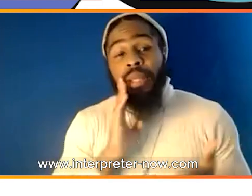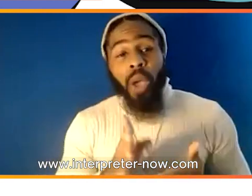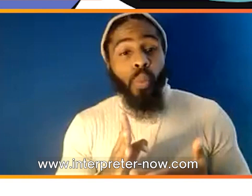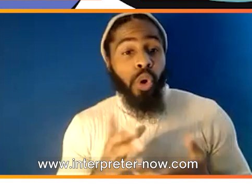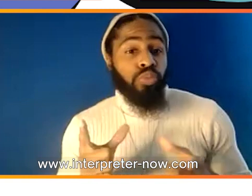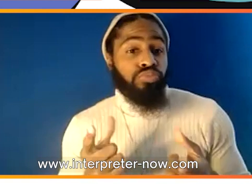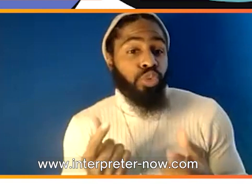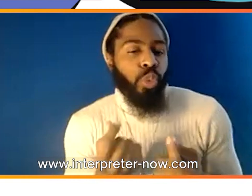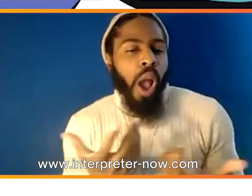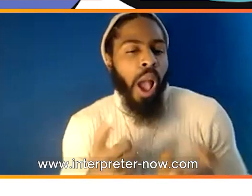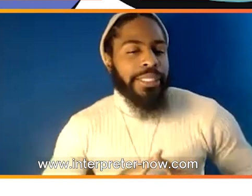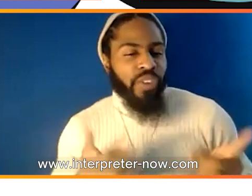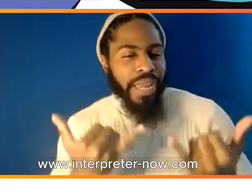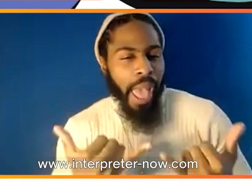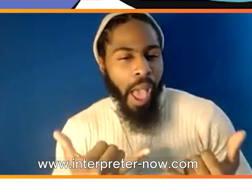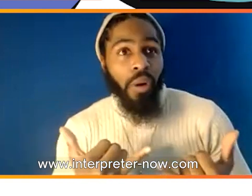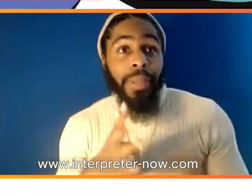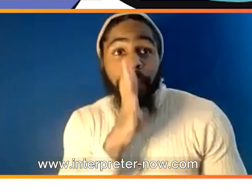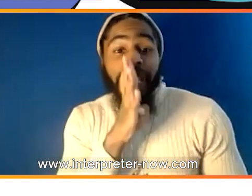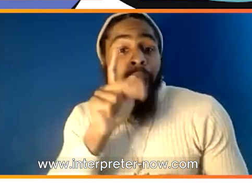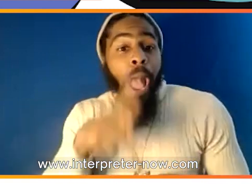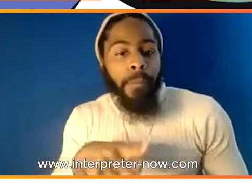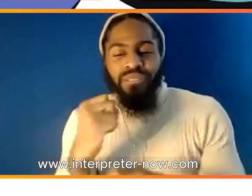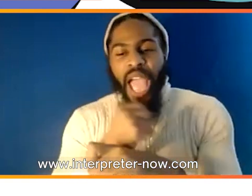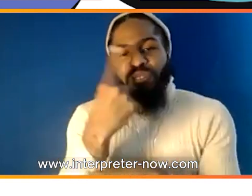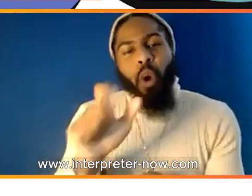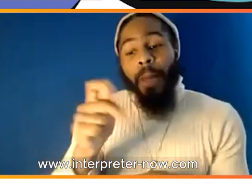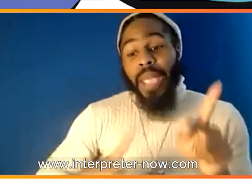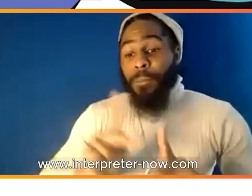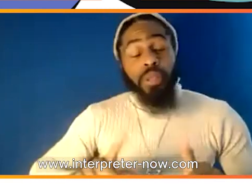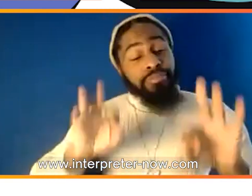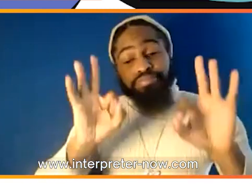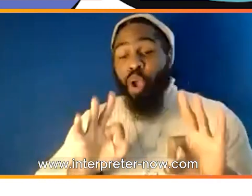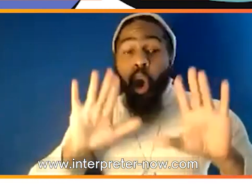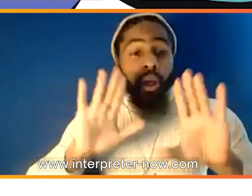up and speaking up and sharing your impassioned views about things with a room of executives,